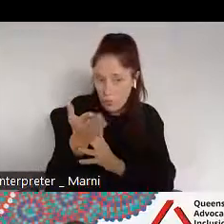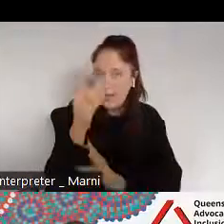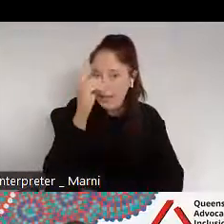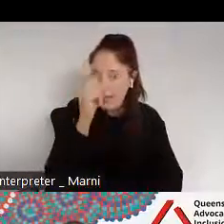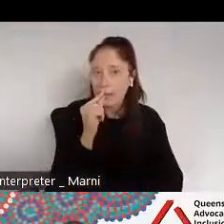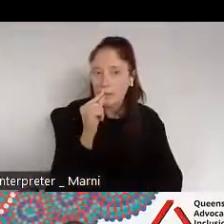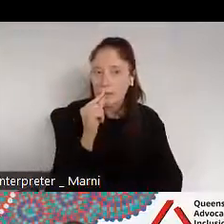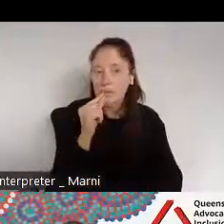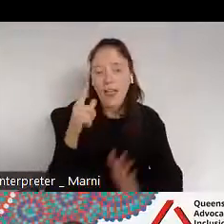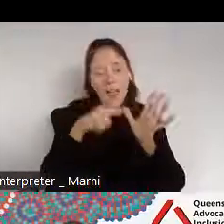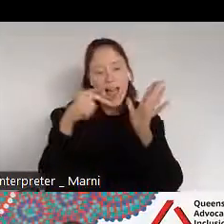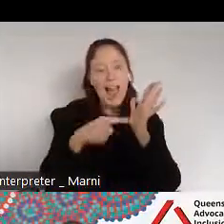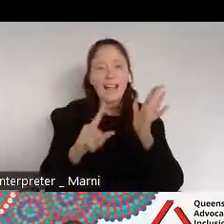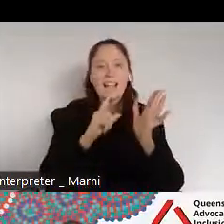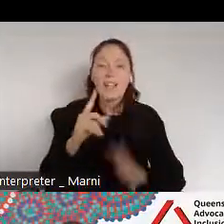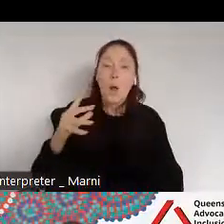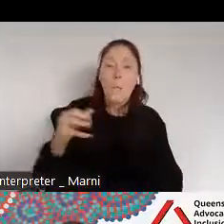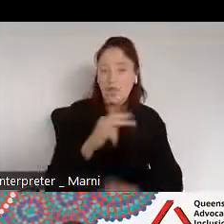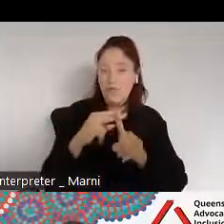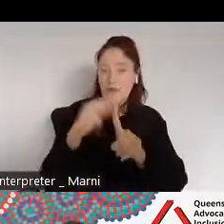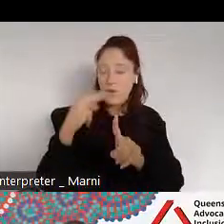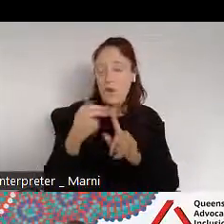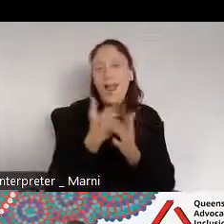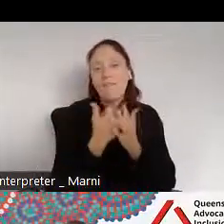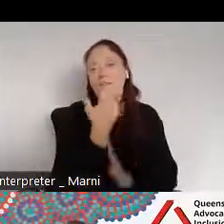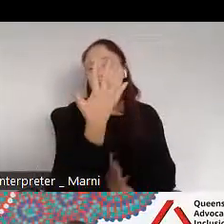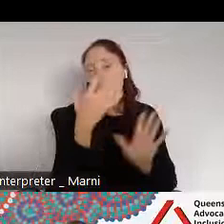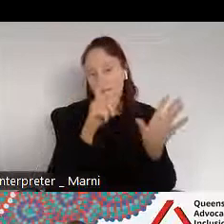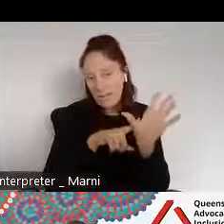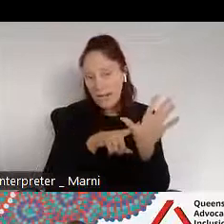that it must be reviewed at least every five years, so it is a maximum term of five years